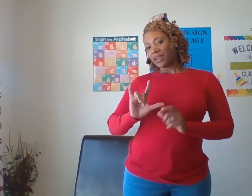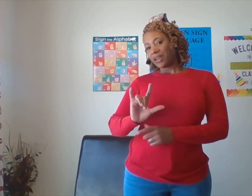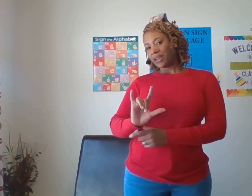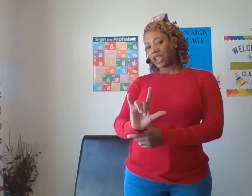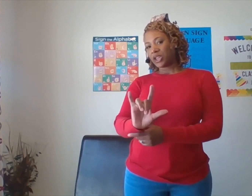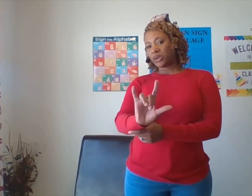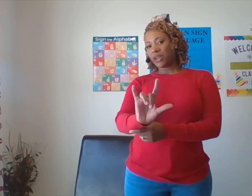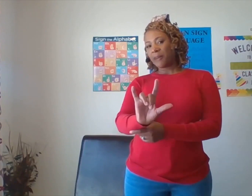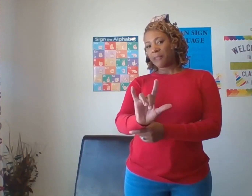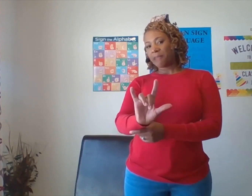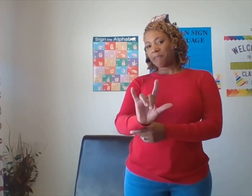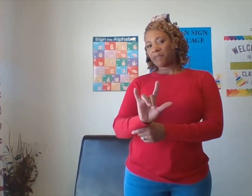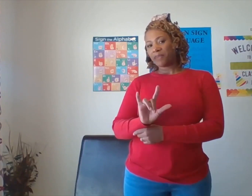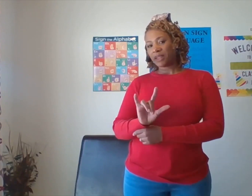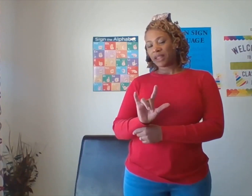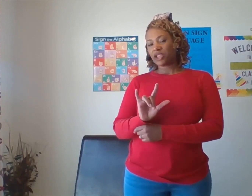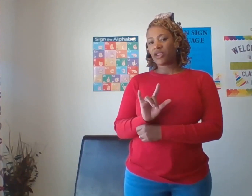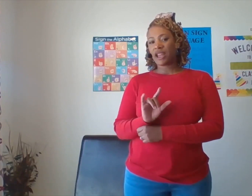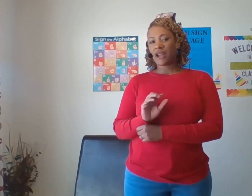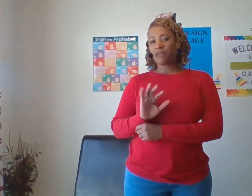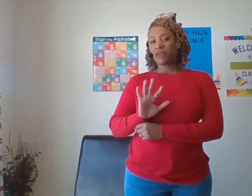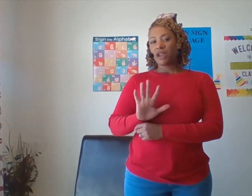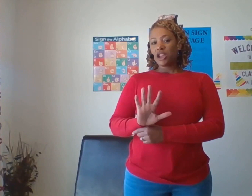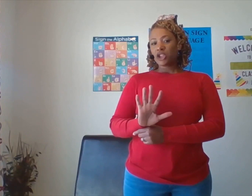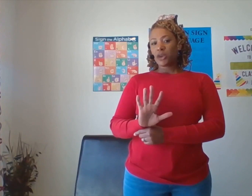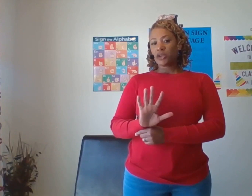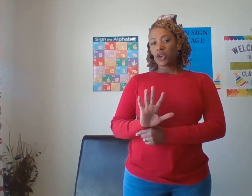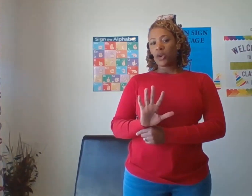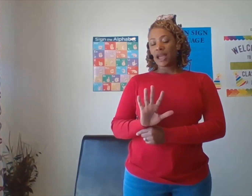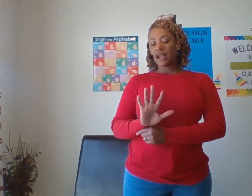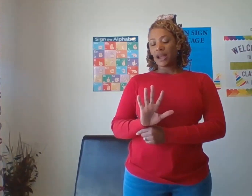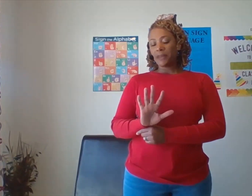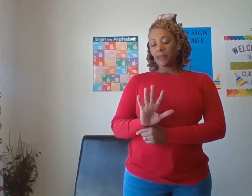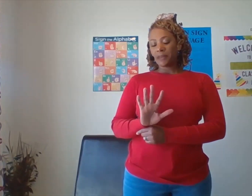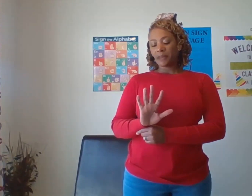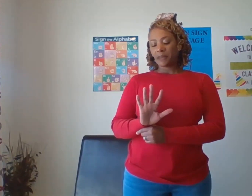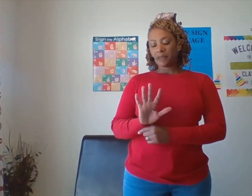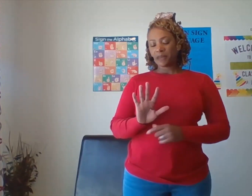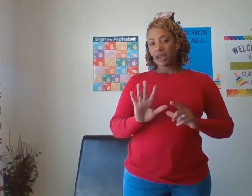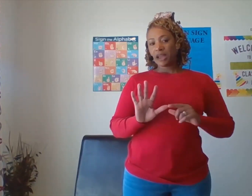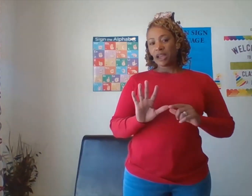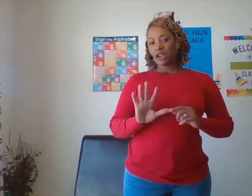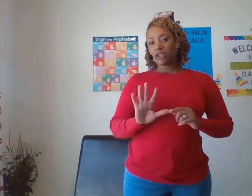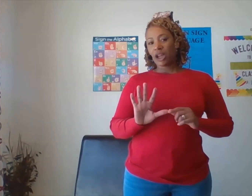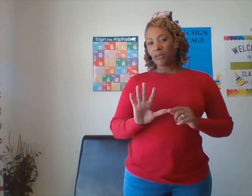can you do that let's try it again so you put your whole hand up your thumb